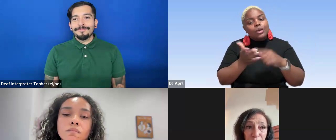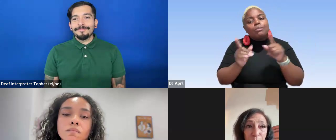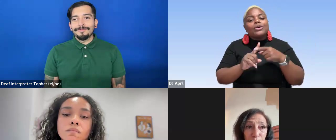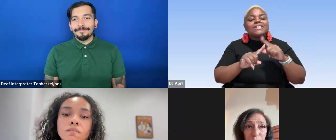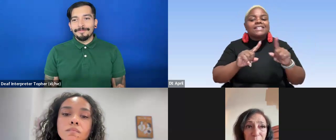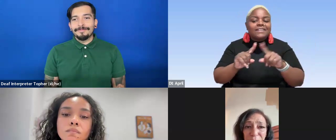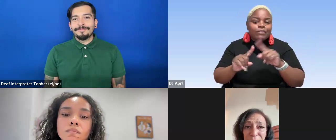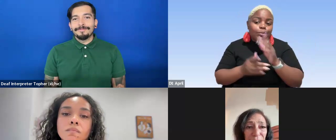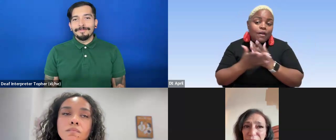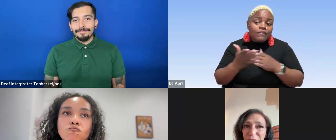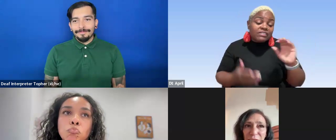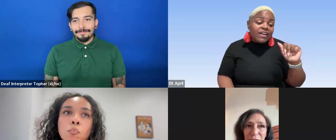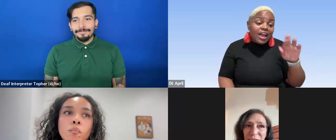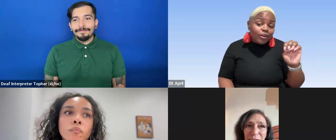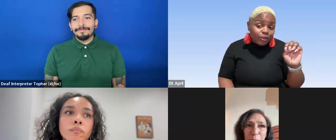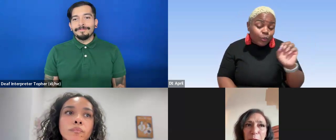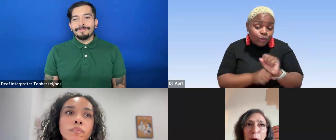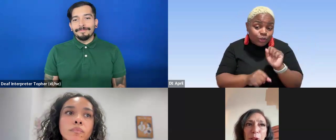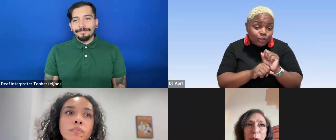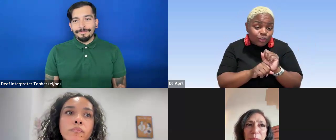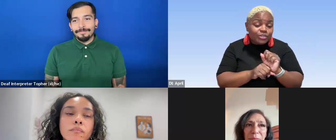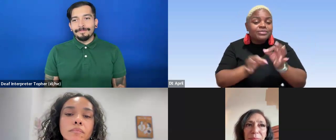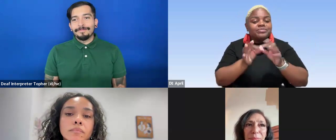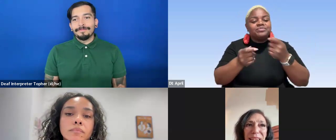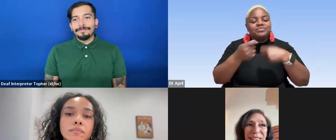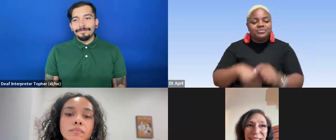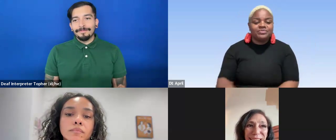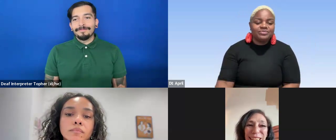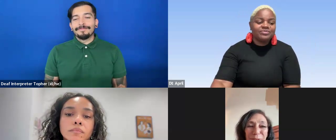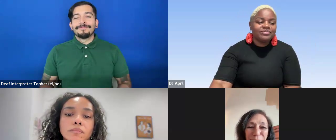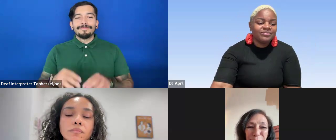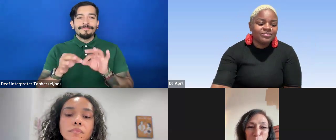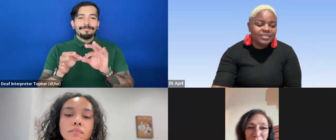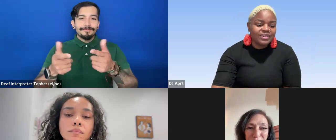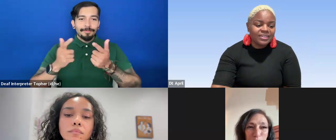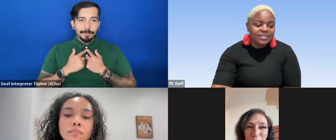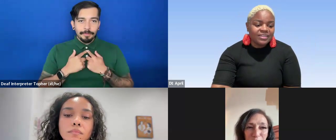of care work, because we all may exist in physical bodies,